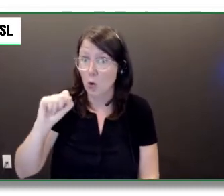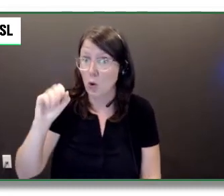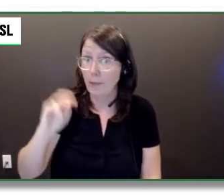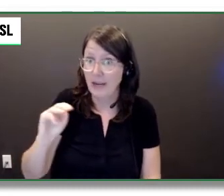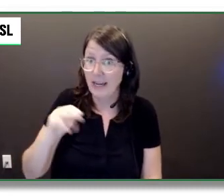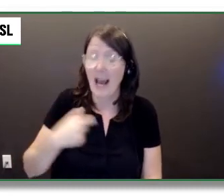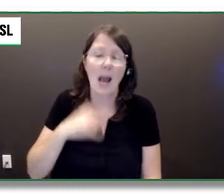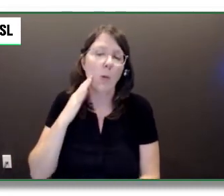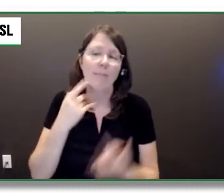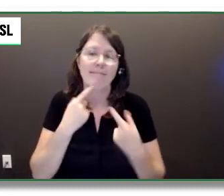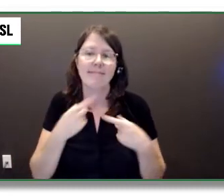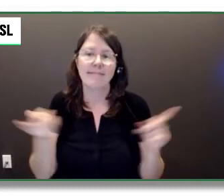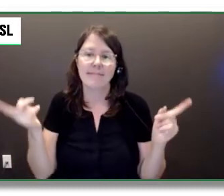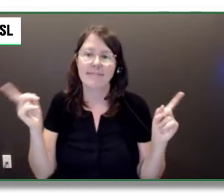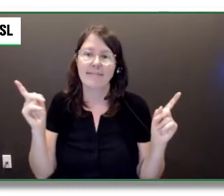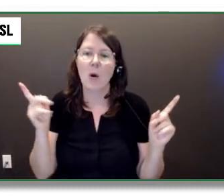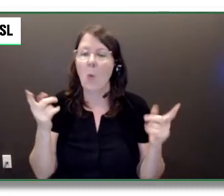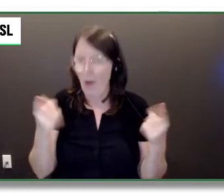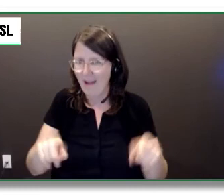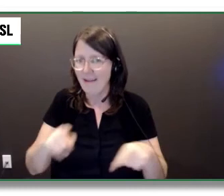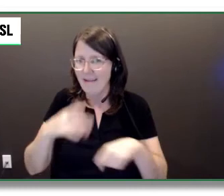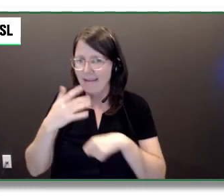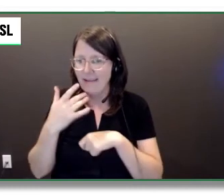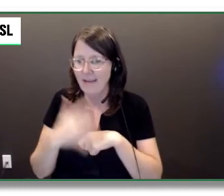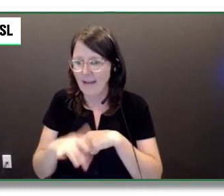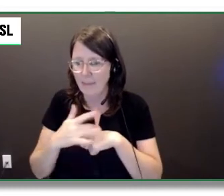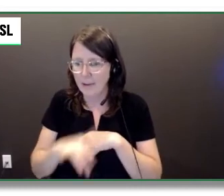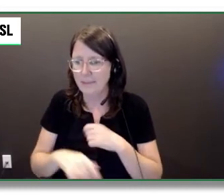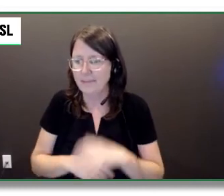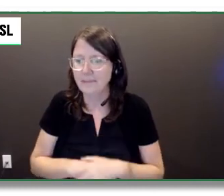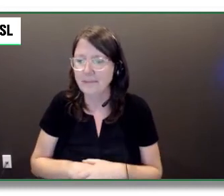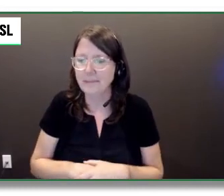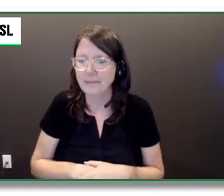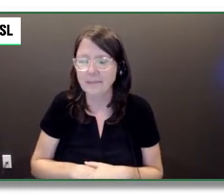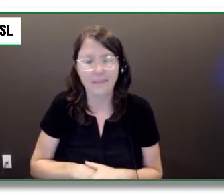that in this slide some points here that I hope this has shown you that there are